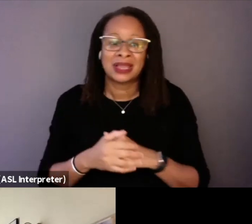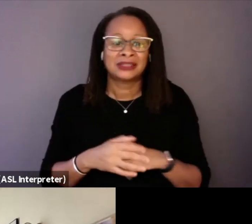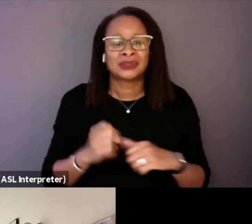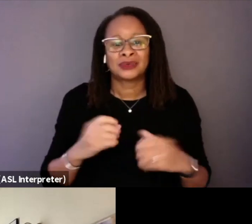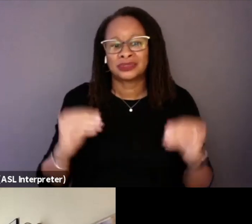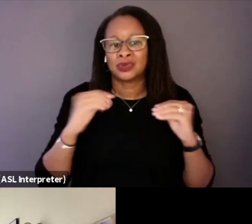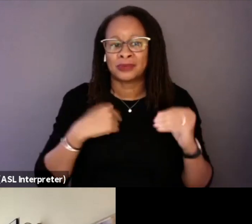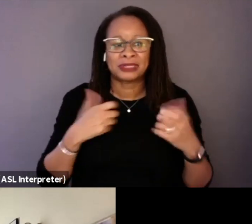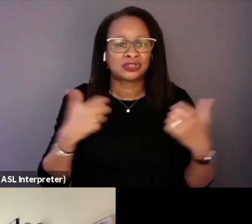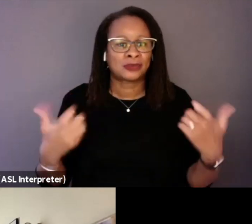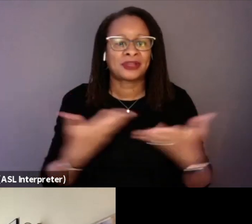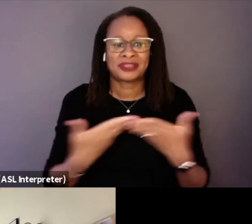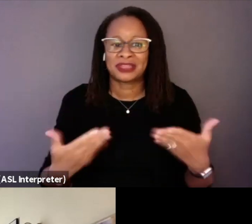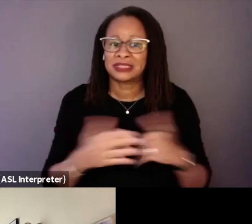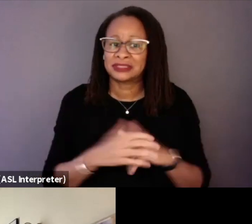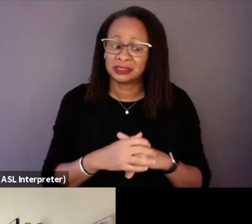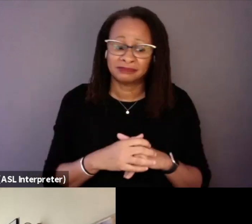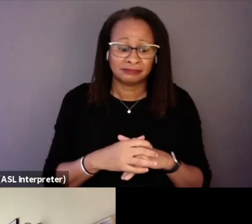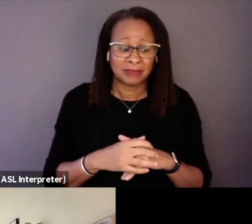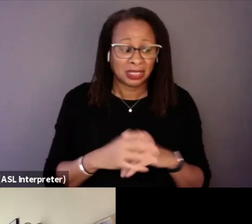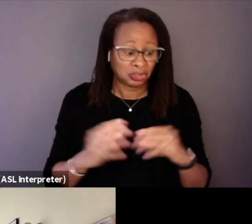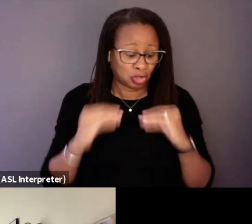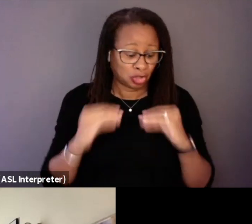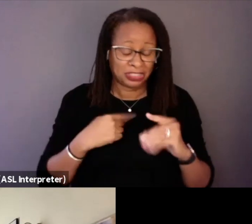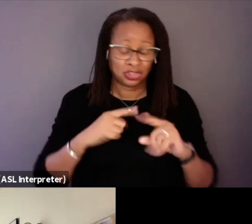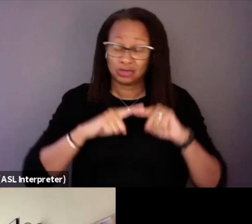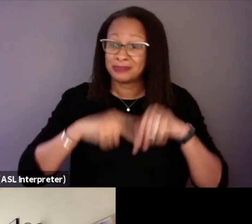like self-reliance, number one, number two,